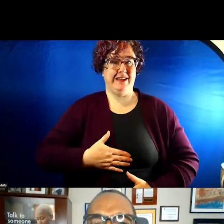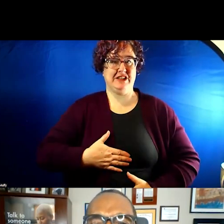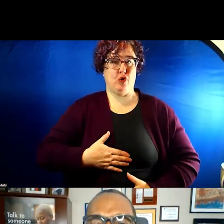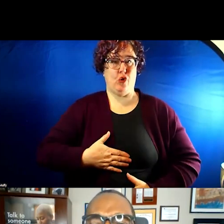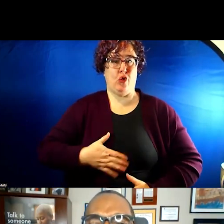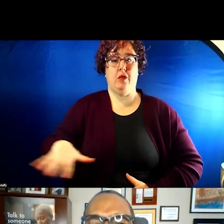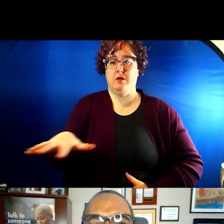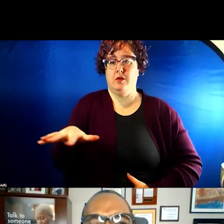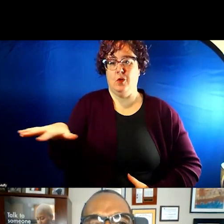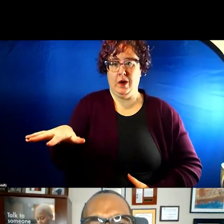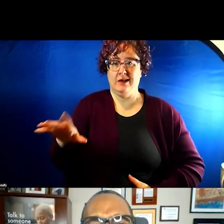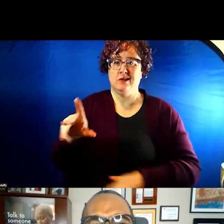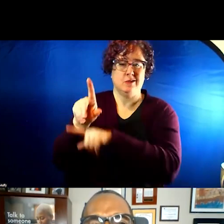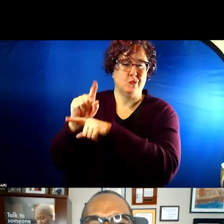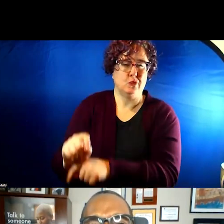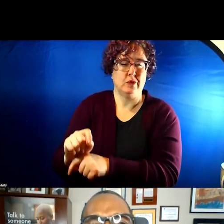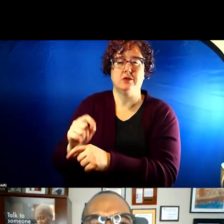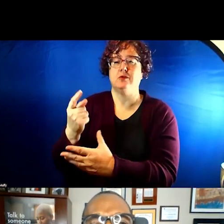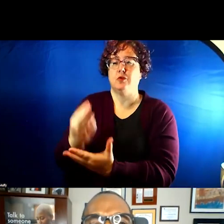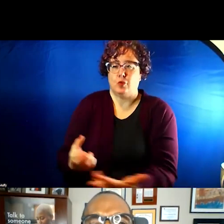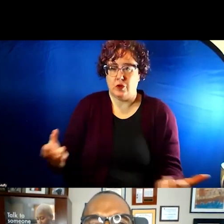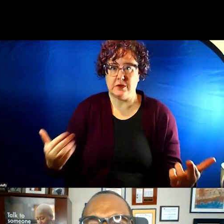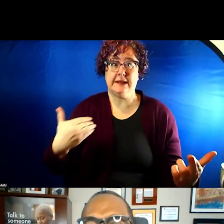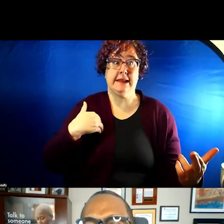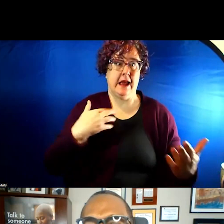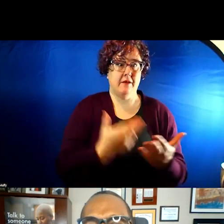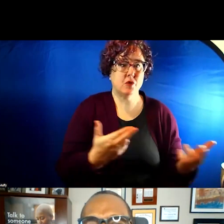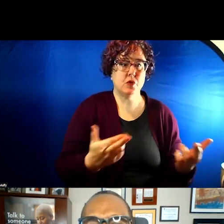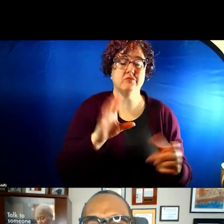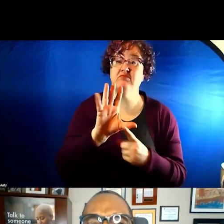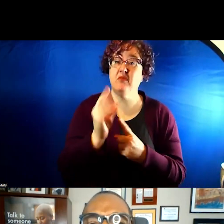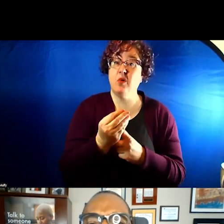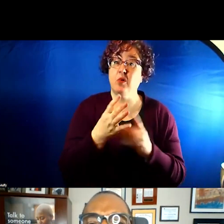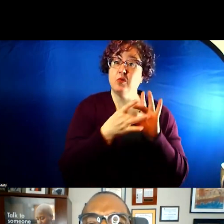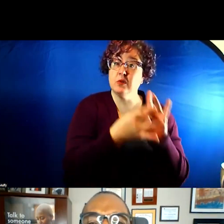IT IS ABOUT VAG RESOURCES THAT ARE RELEVANT AND